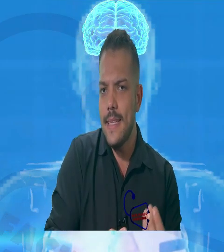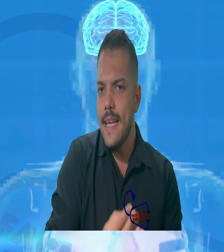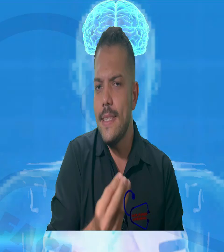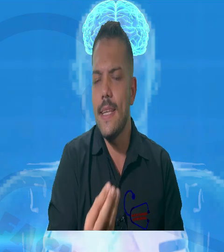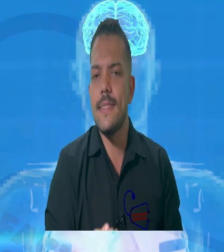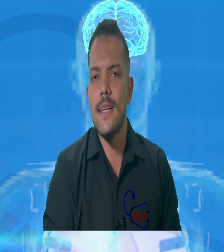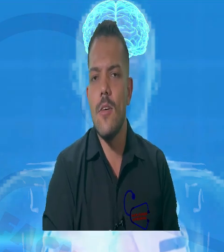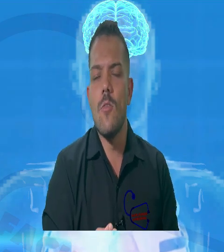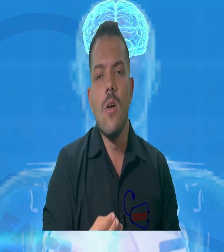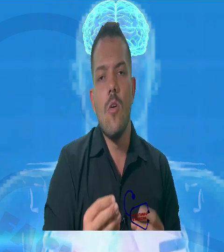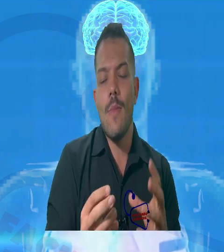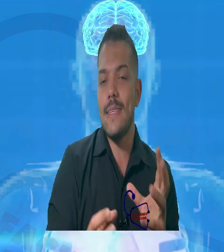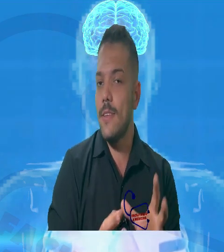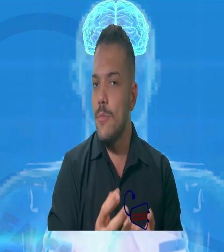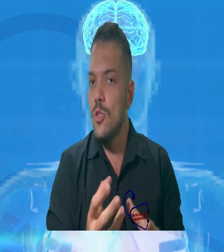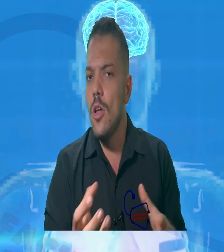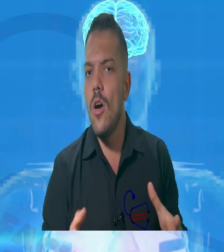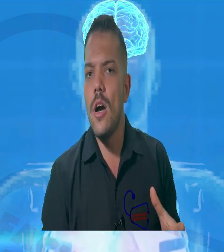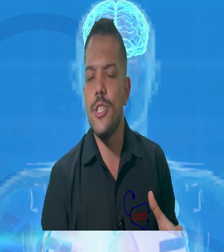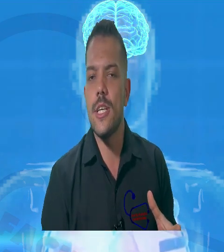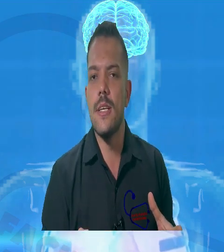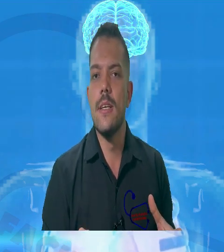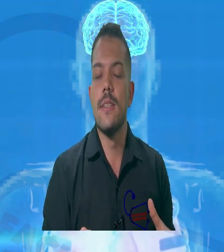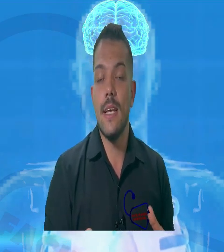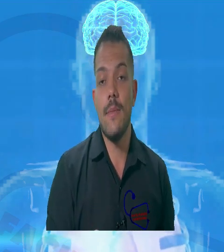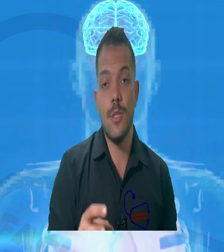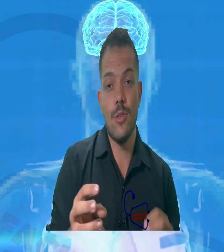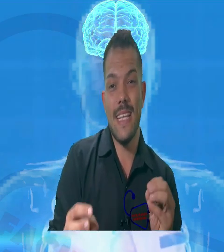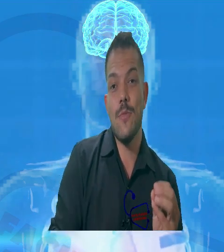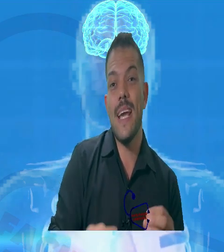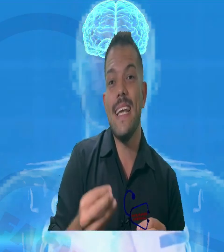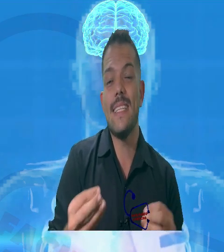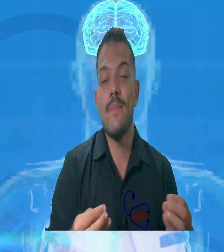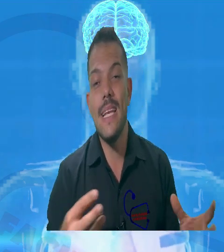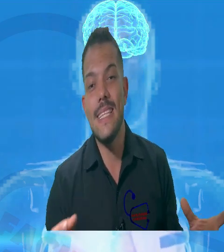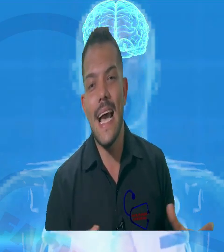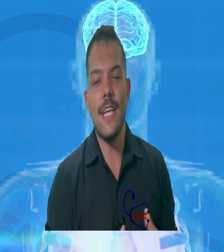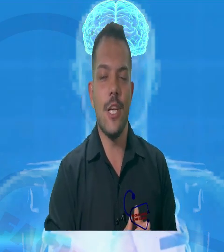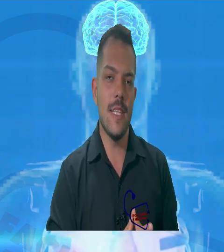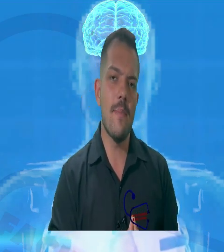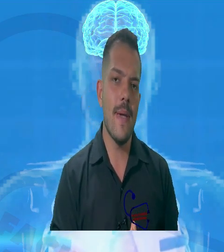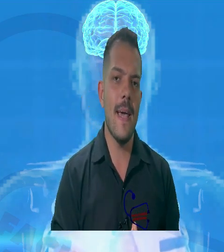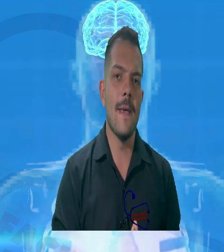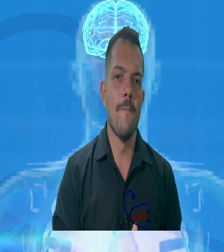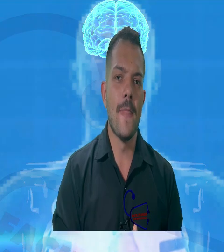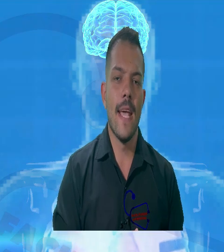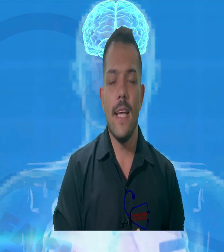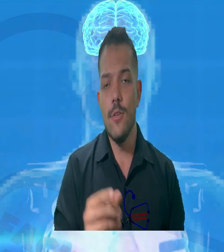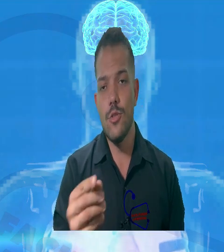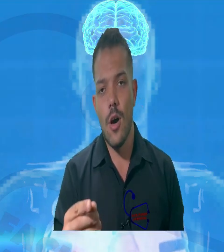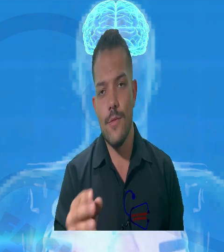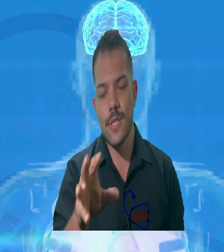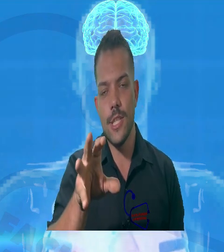irritation, an immunological action, right? The person has irritability there on the skin and the eggs, which we